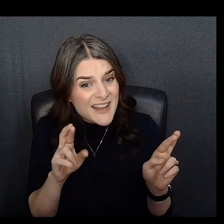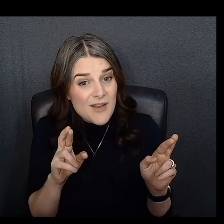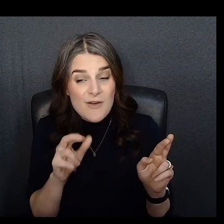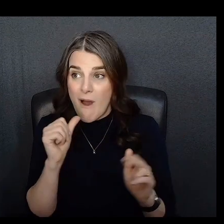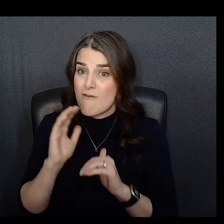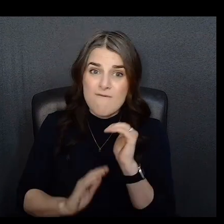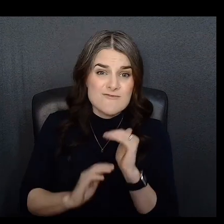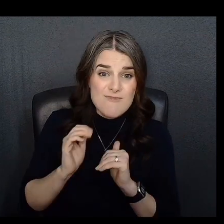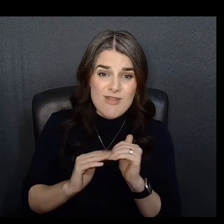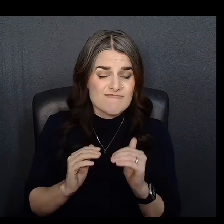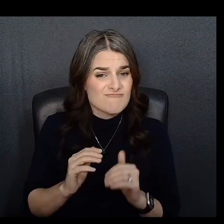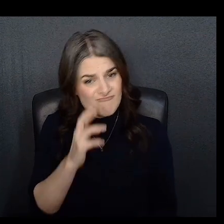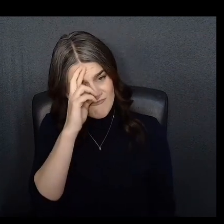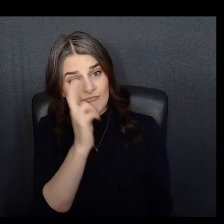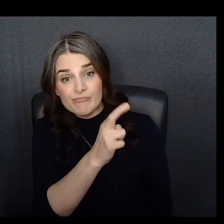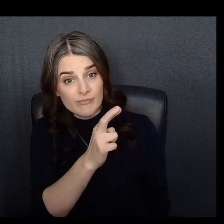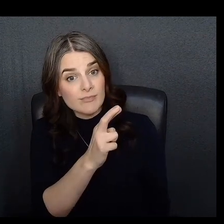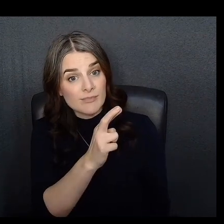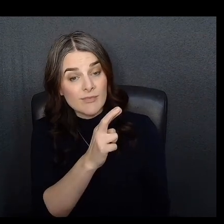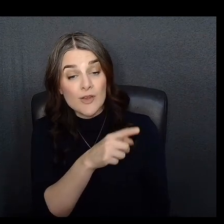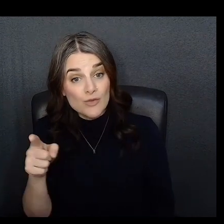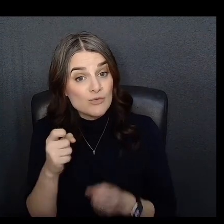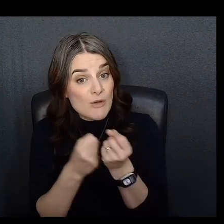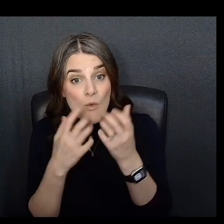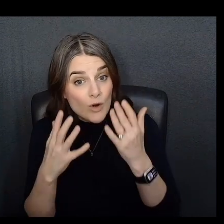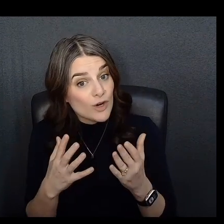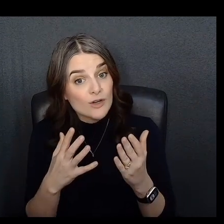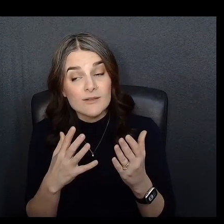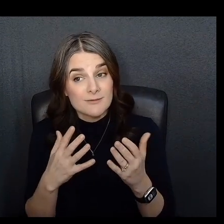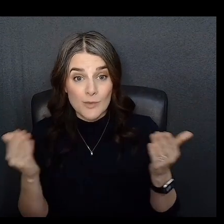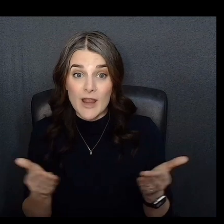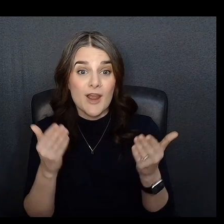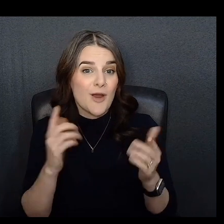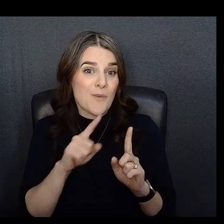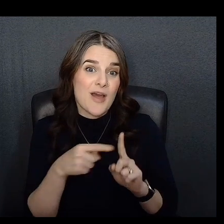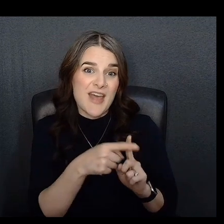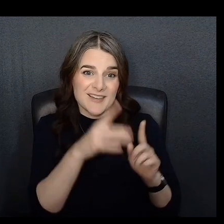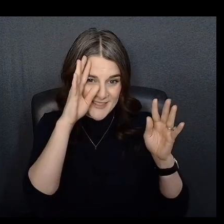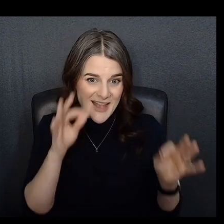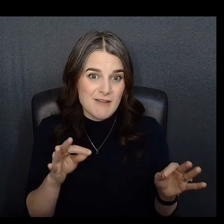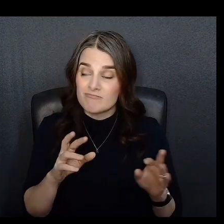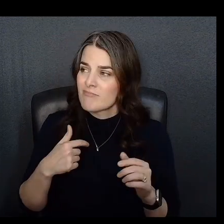But as a supporter, we're here when they choose to be ready to talk about these things